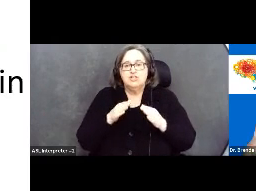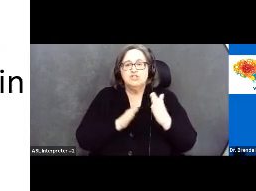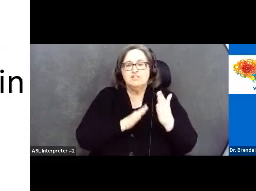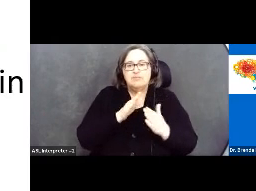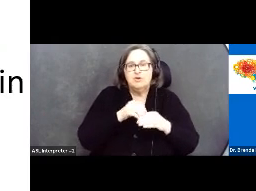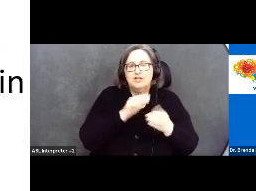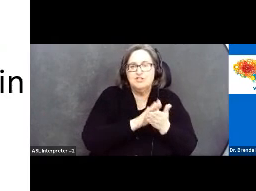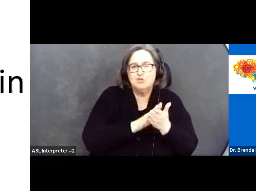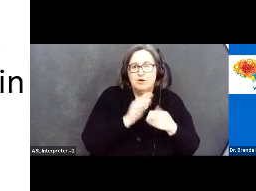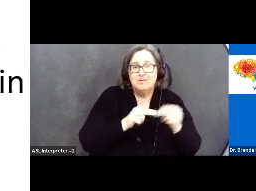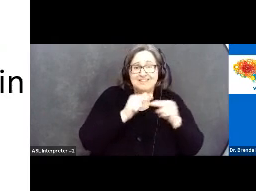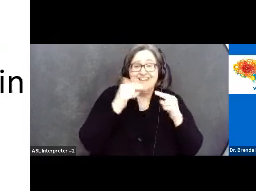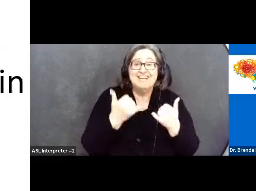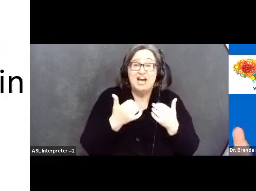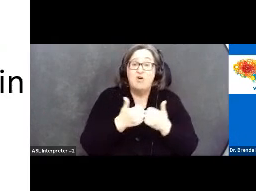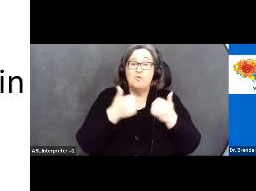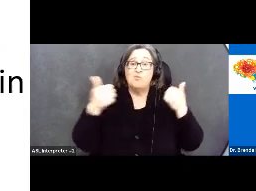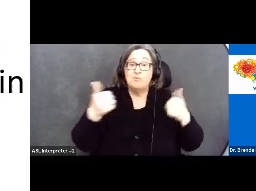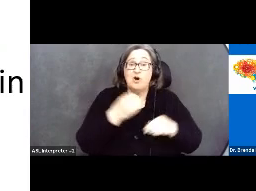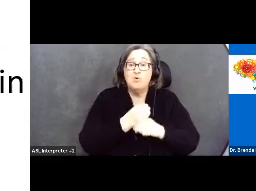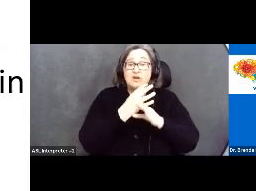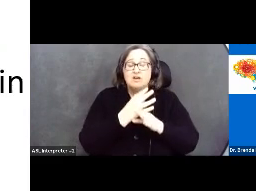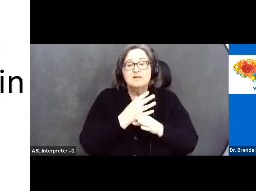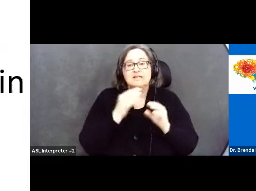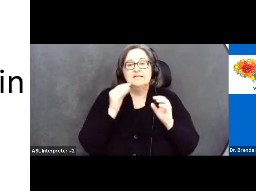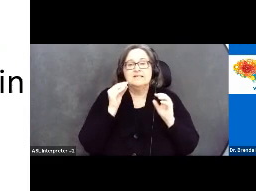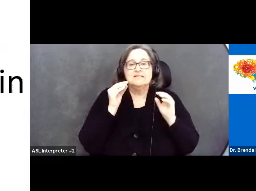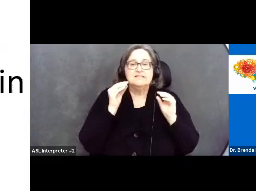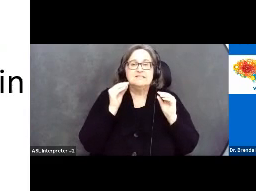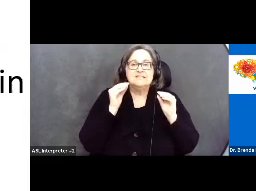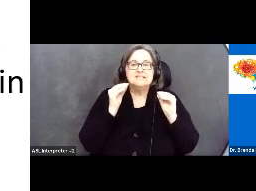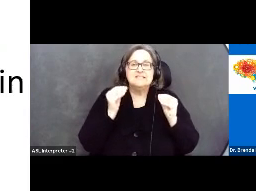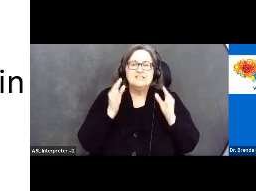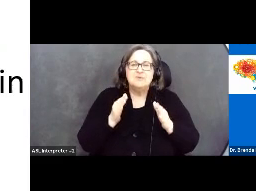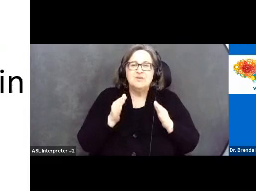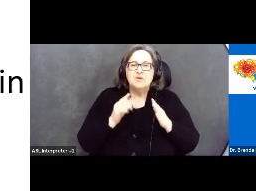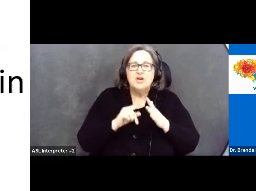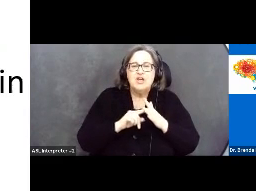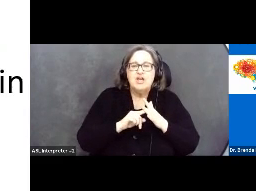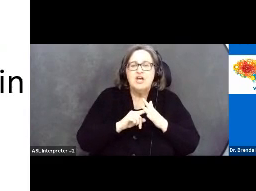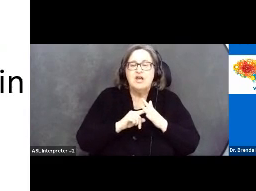and now that they are remote the teachers Were implementing academic supports during